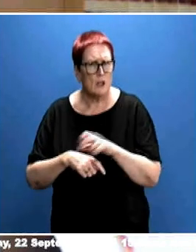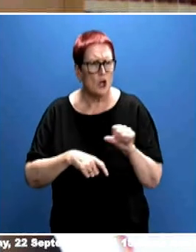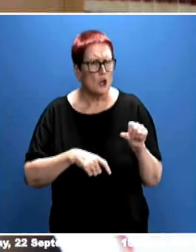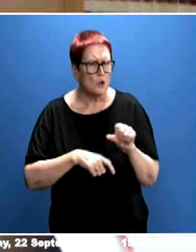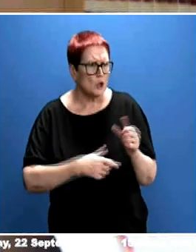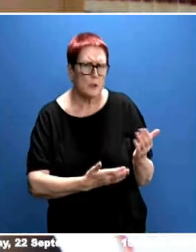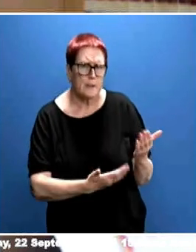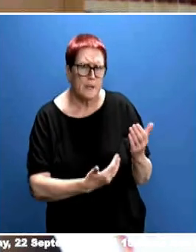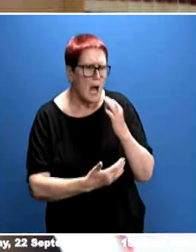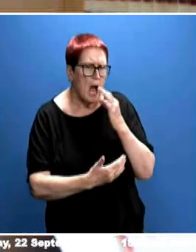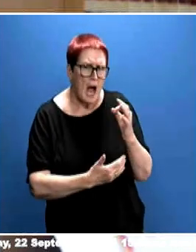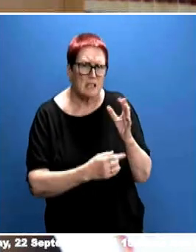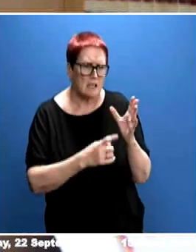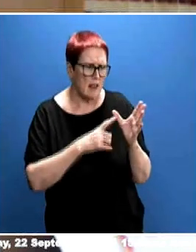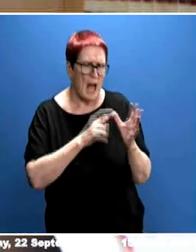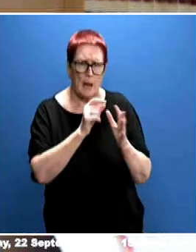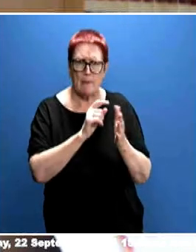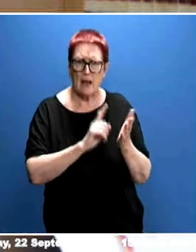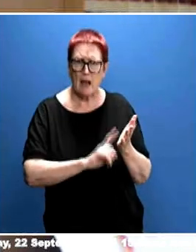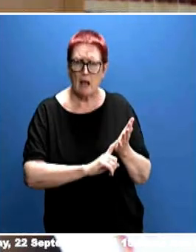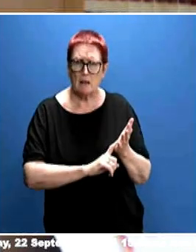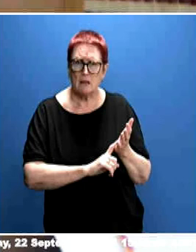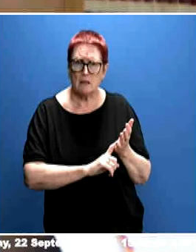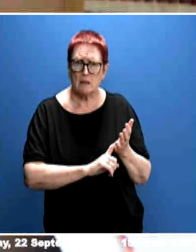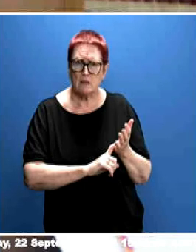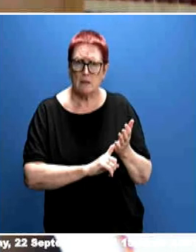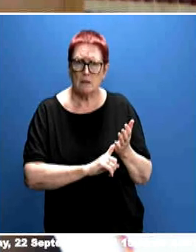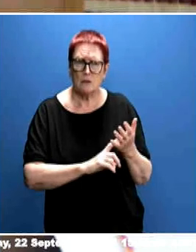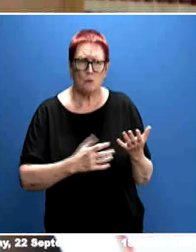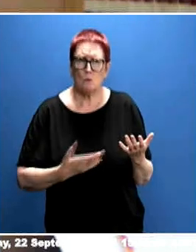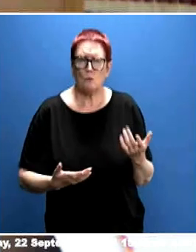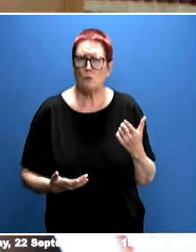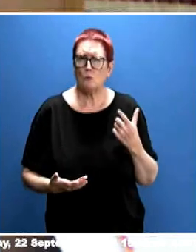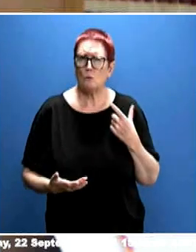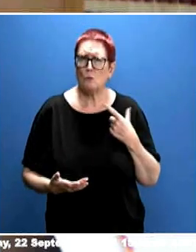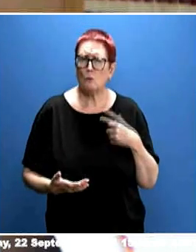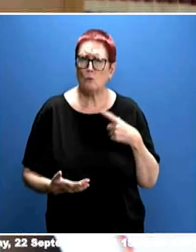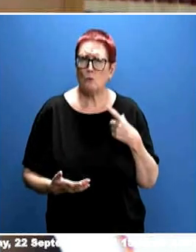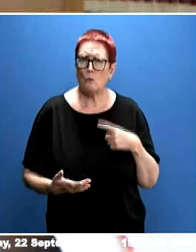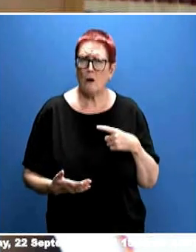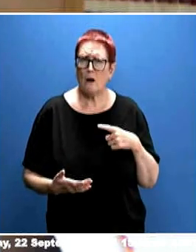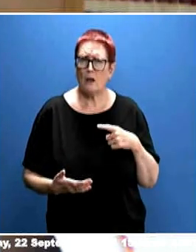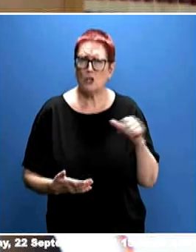the District Aboriginal Practice Leader, is there any reason why it shouldn't be directly from that person?